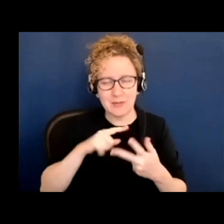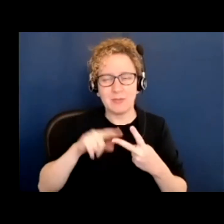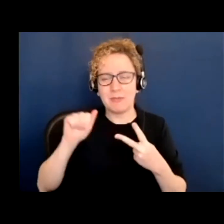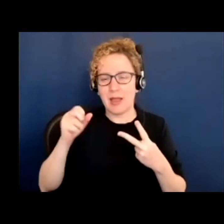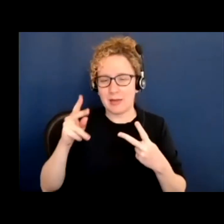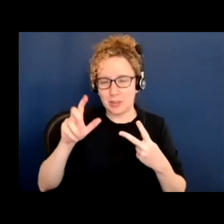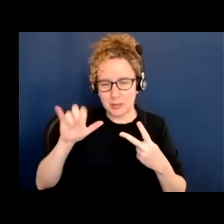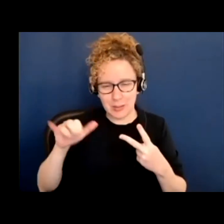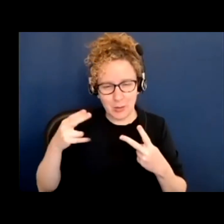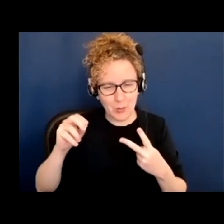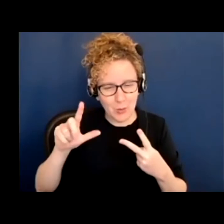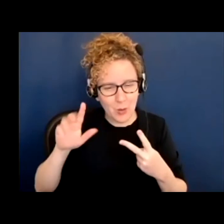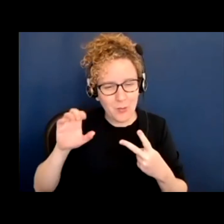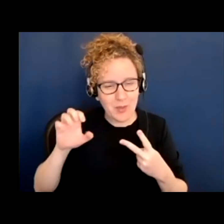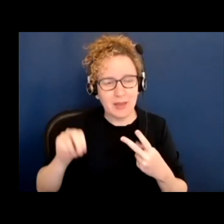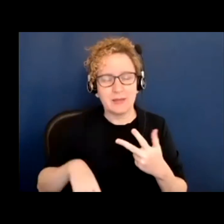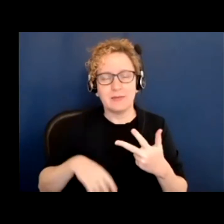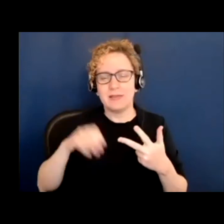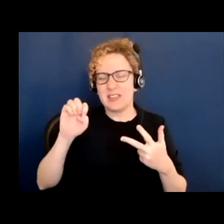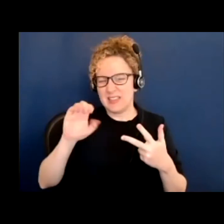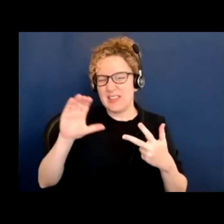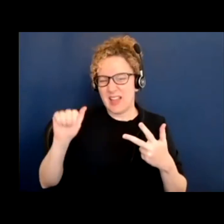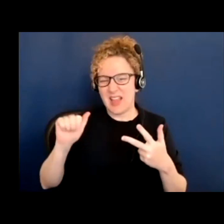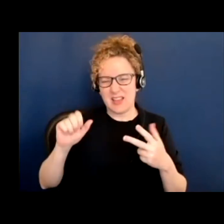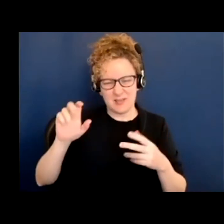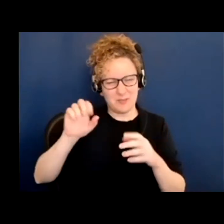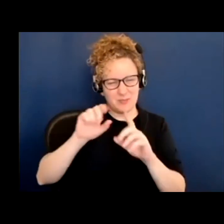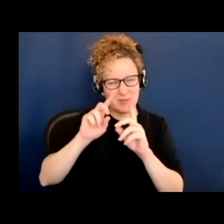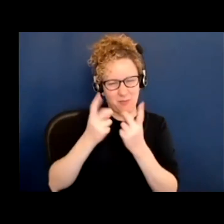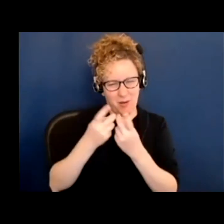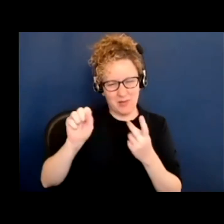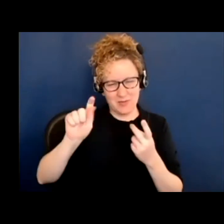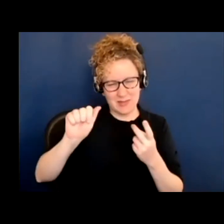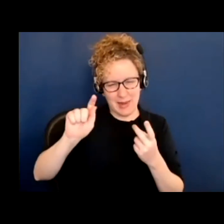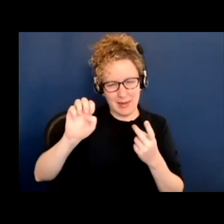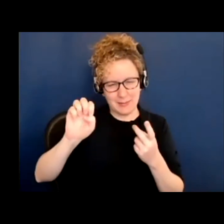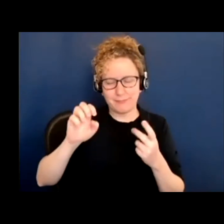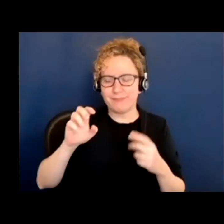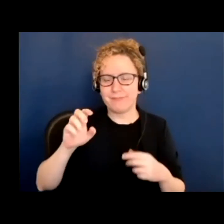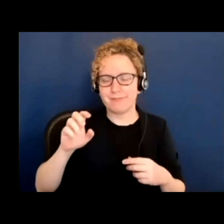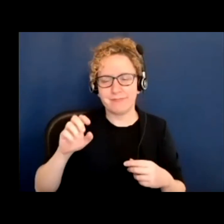Levin for working together to put the event together seamlessly and to promote the event